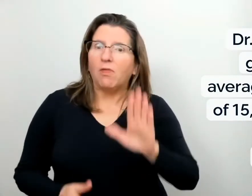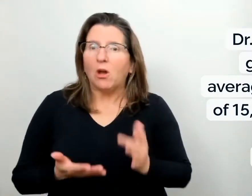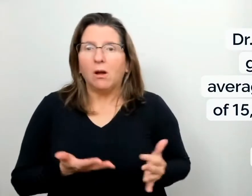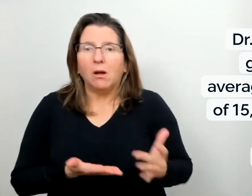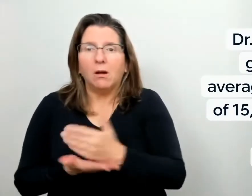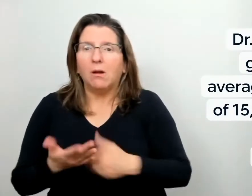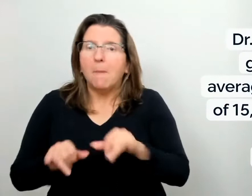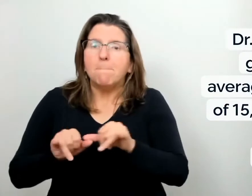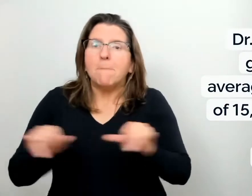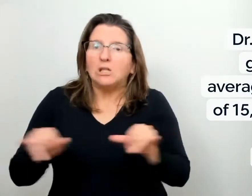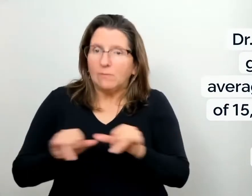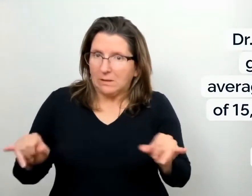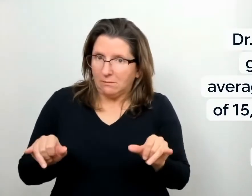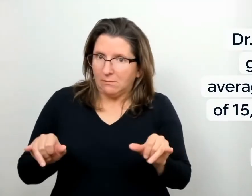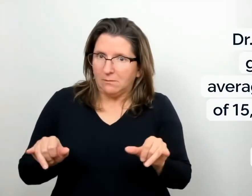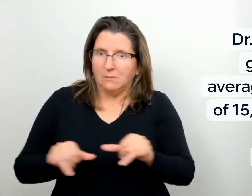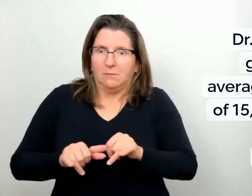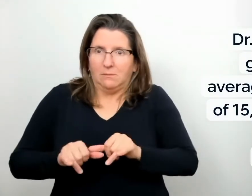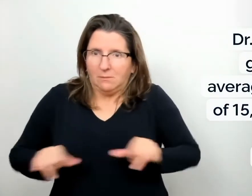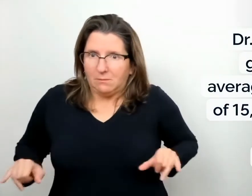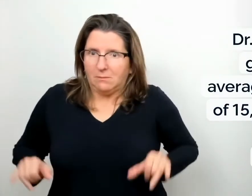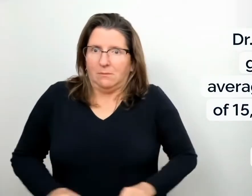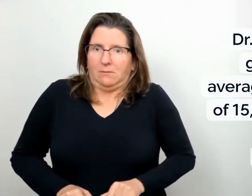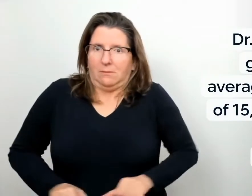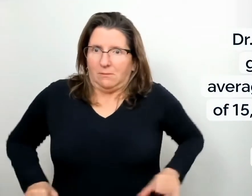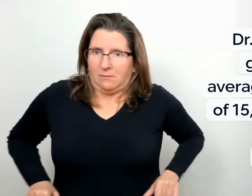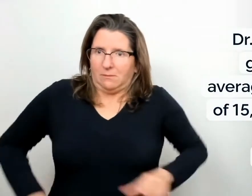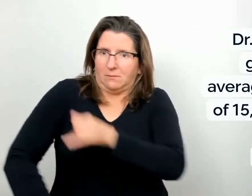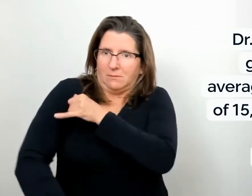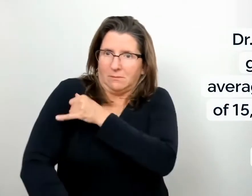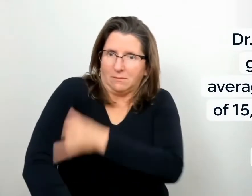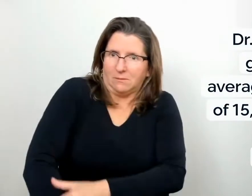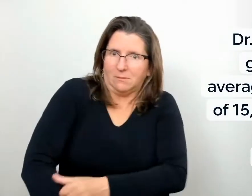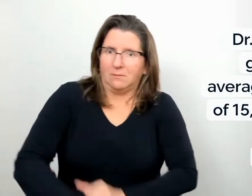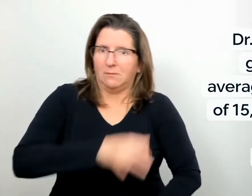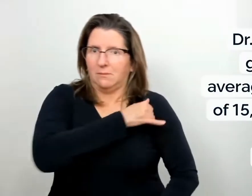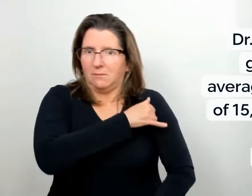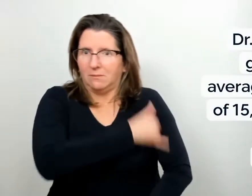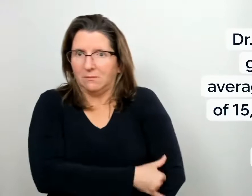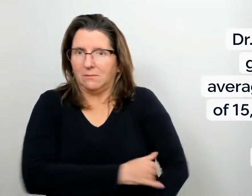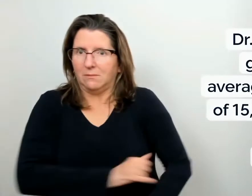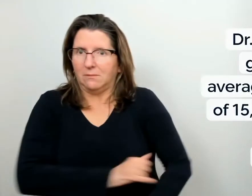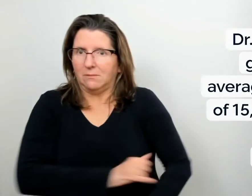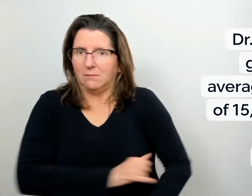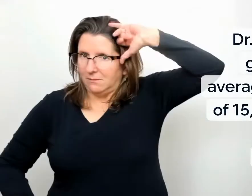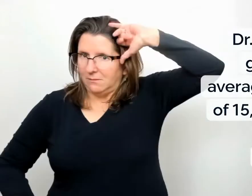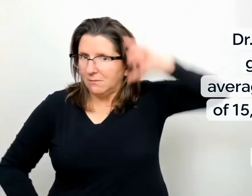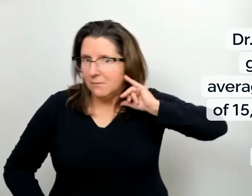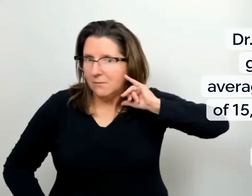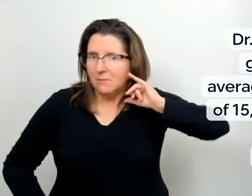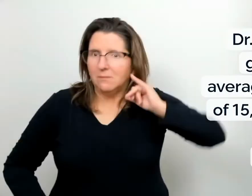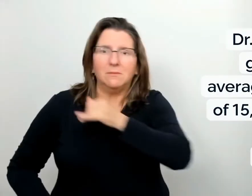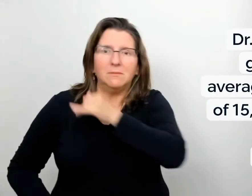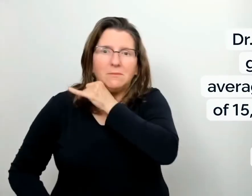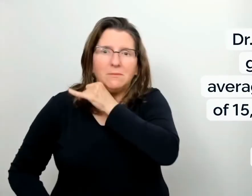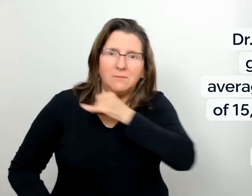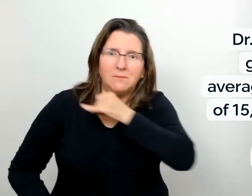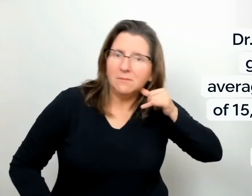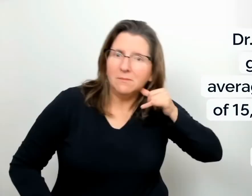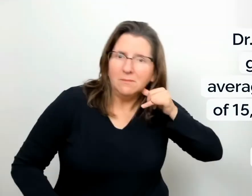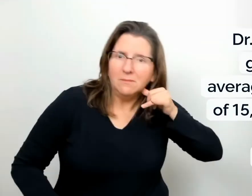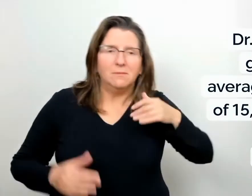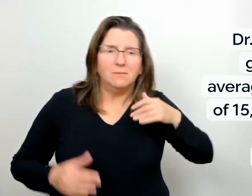The data he collected were various measurements, such as arm length, head size, waist, and so on.